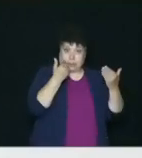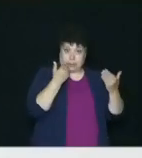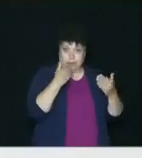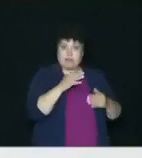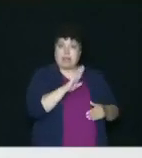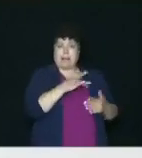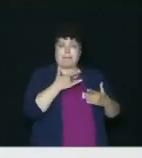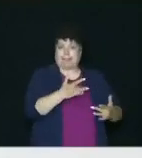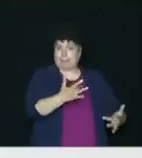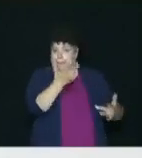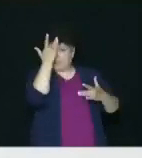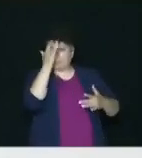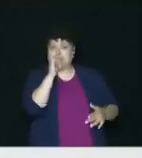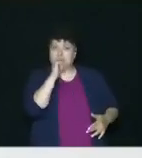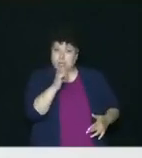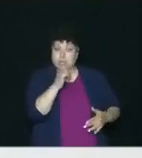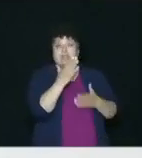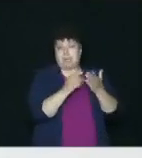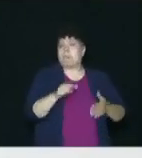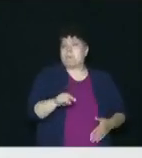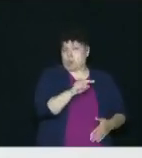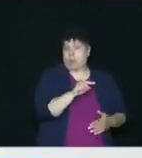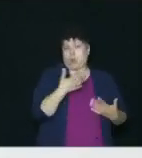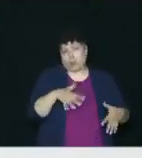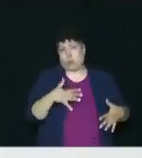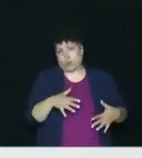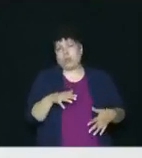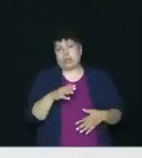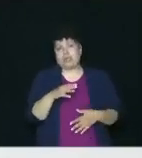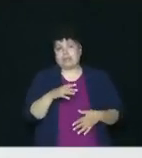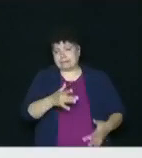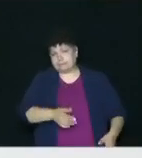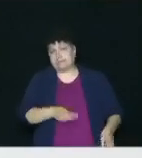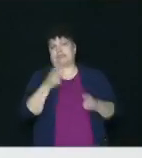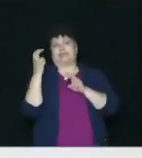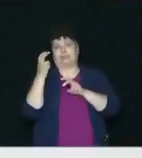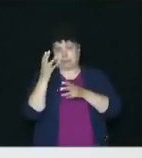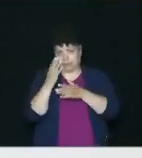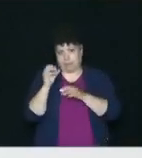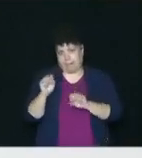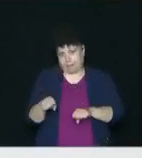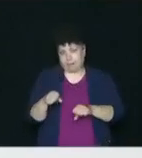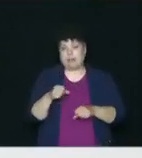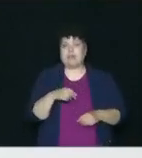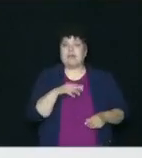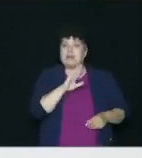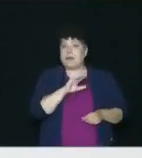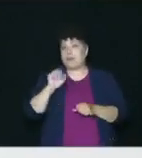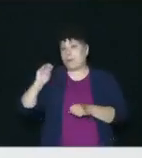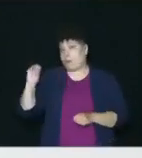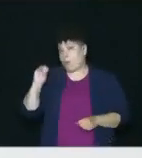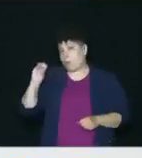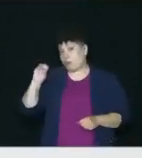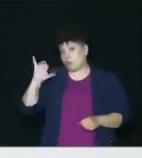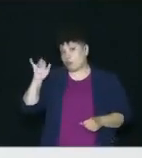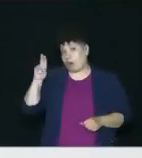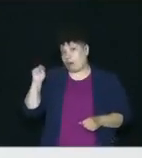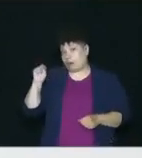LESS LIKELY TO GET VERY SICK FROM COVID-19, SOME CAN GET VERY SICK.